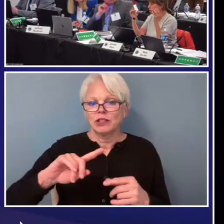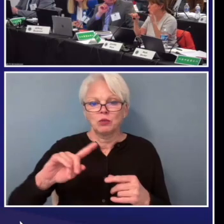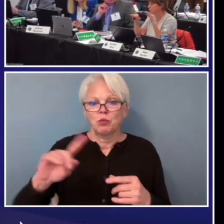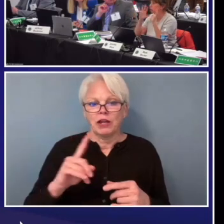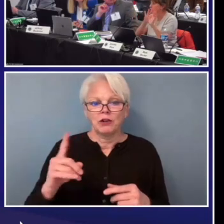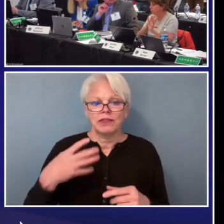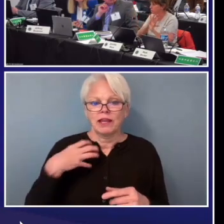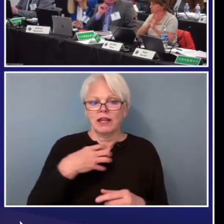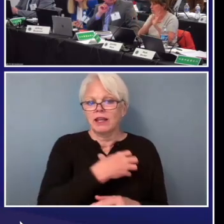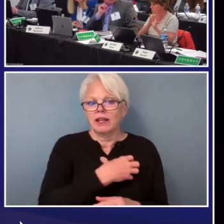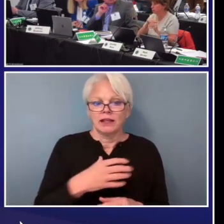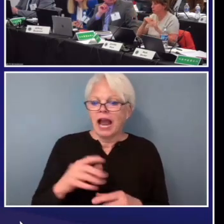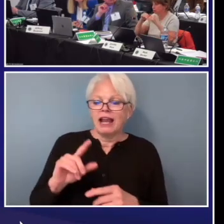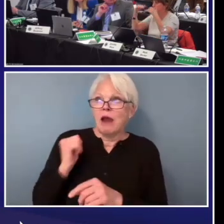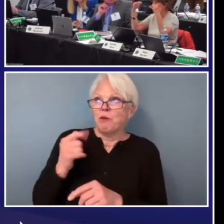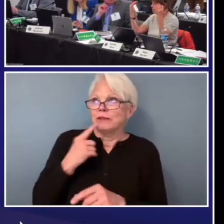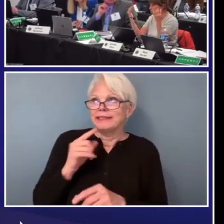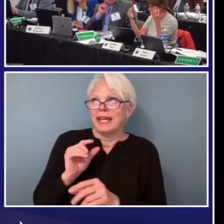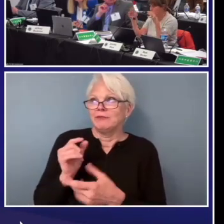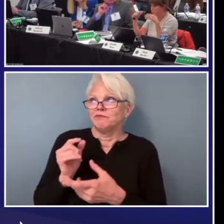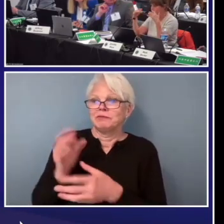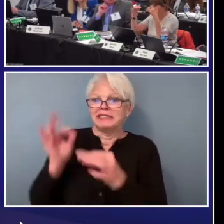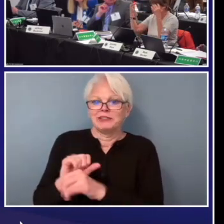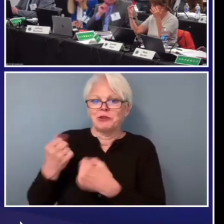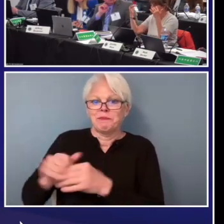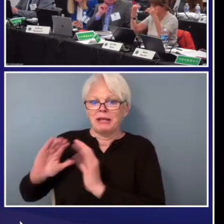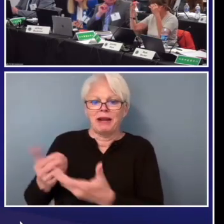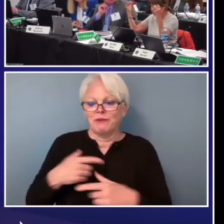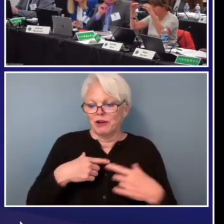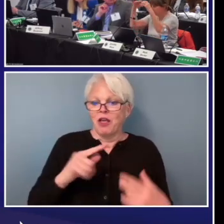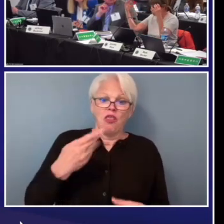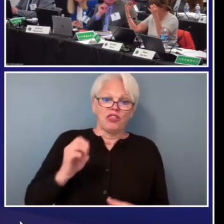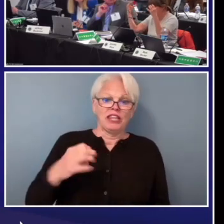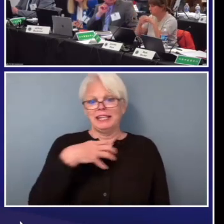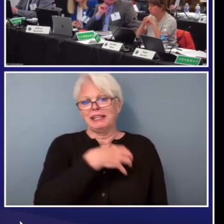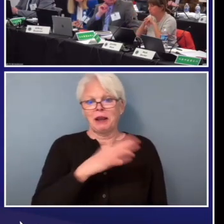I'm not even going to call it the decision making body, the commission or whatever they call themselves as the ultimate body.